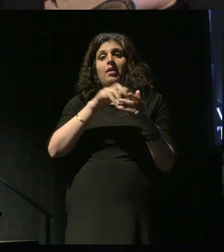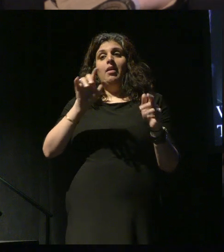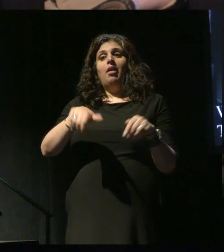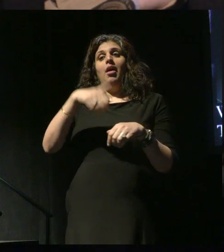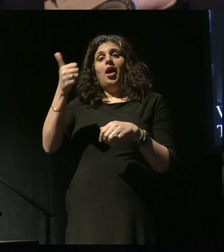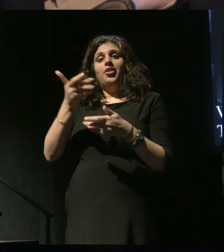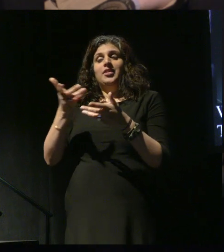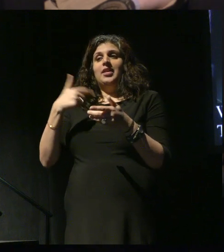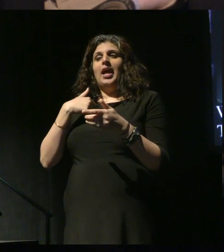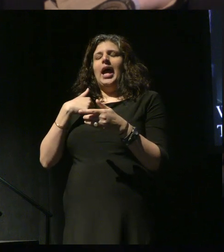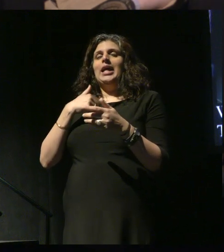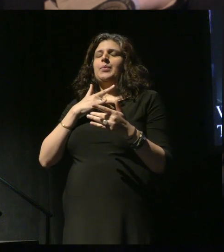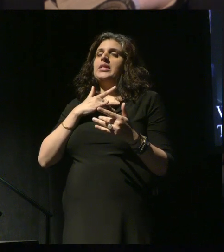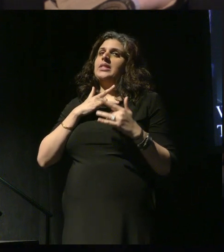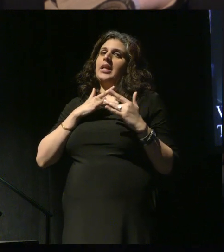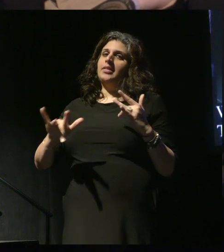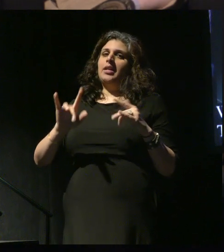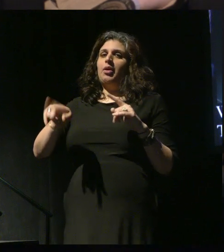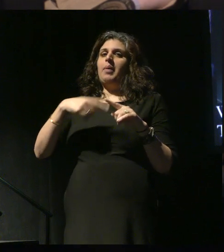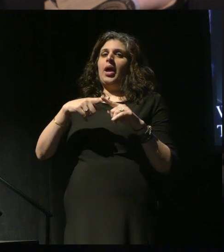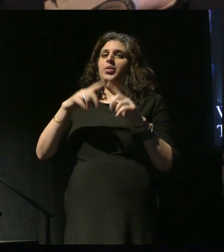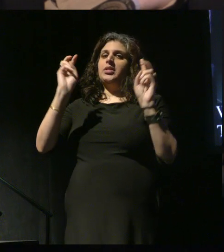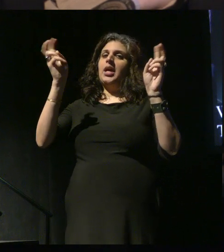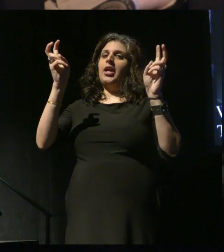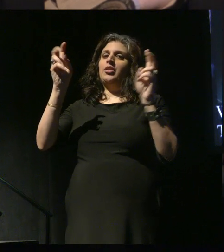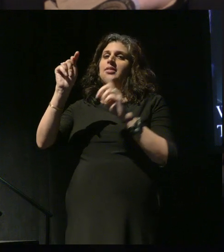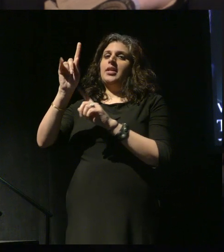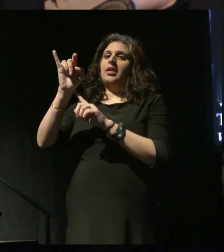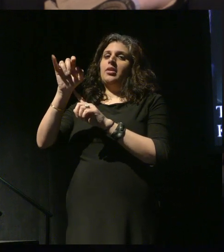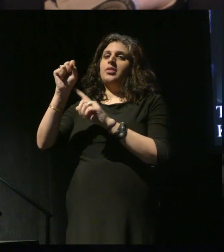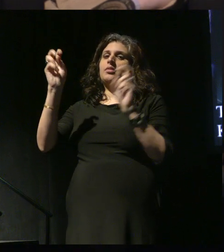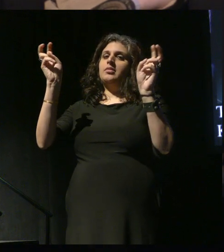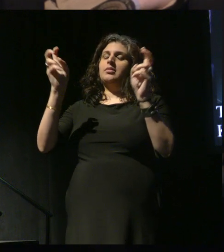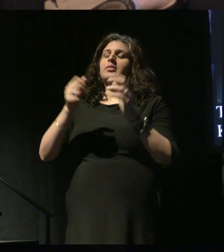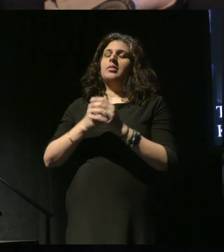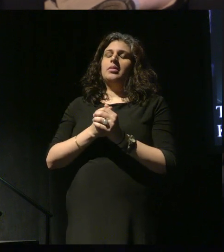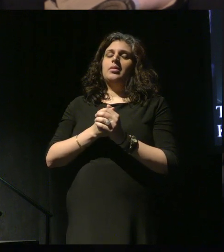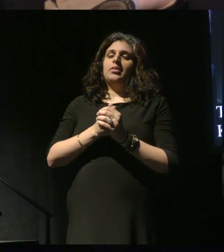to titles and so I actually like, I feel like right